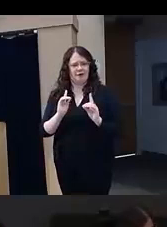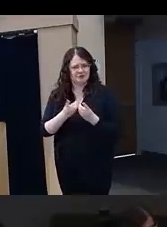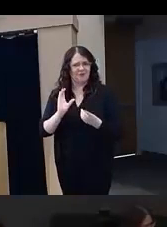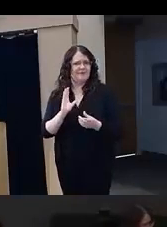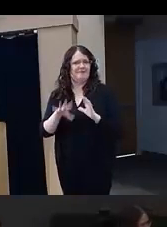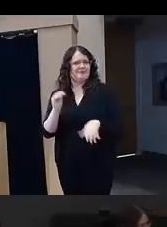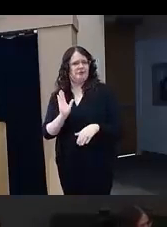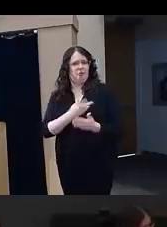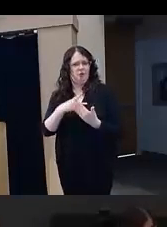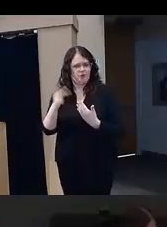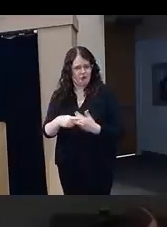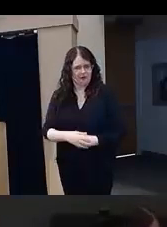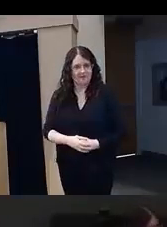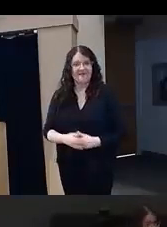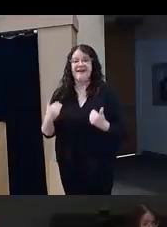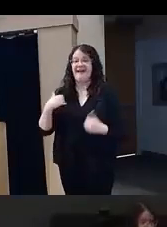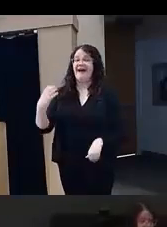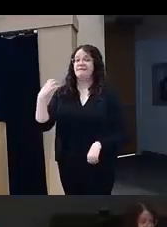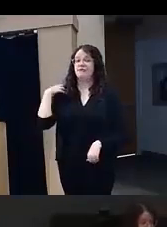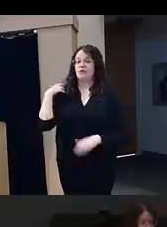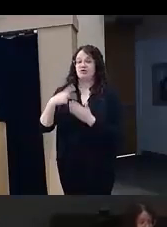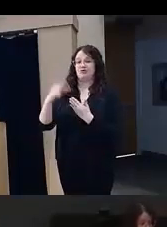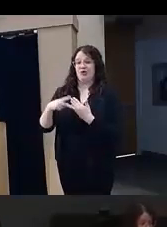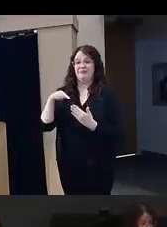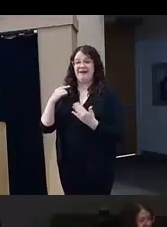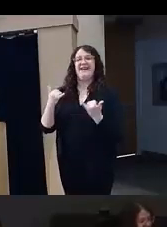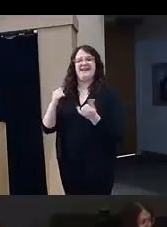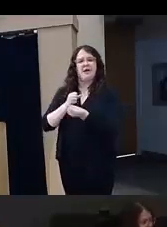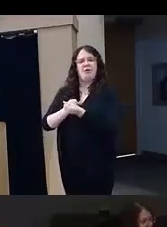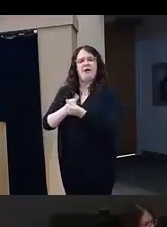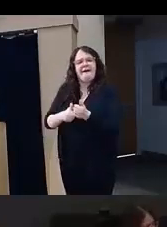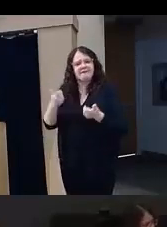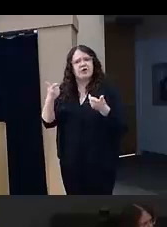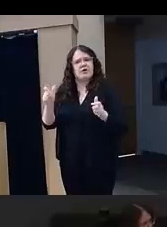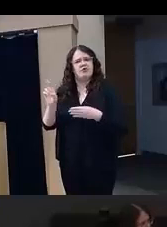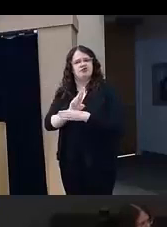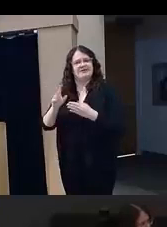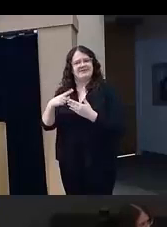coaching program now supports every major residency programs urmc I think something